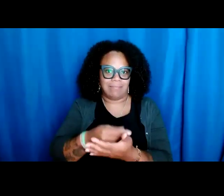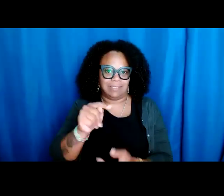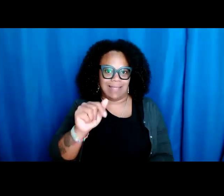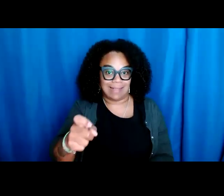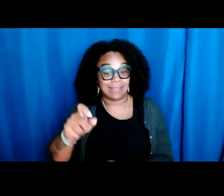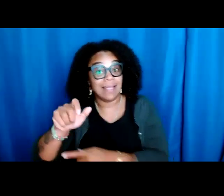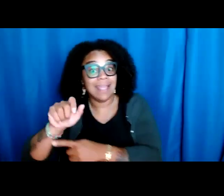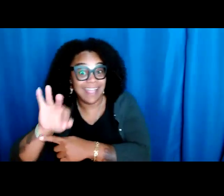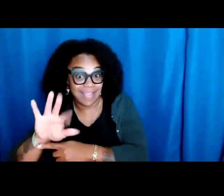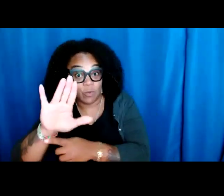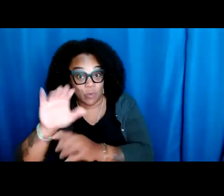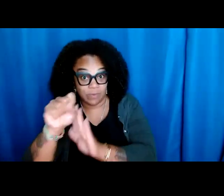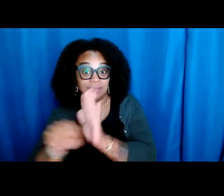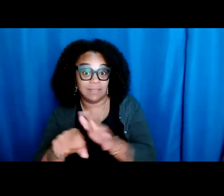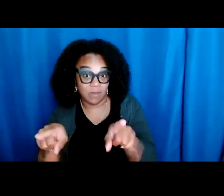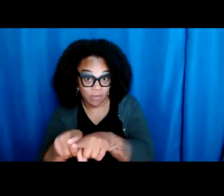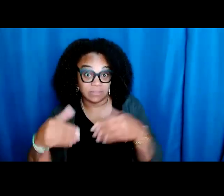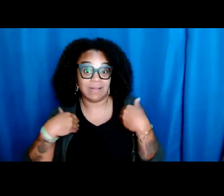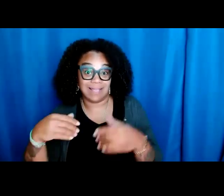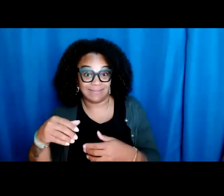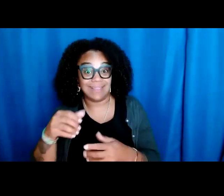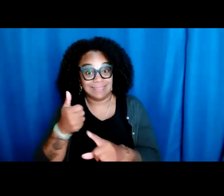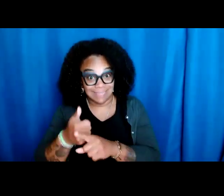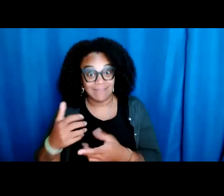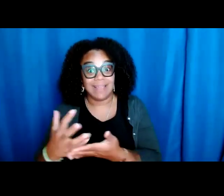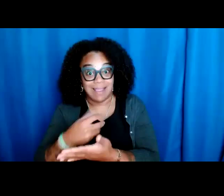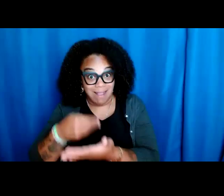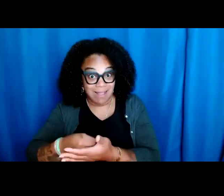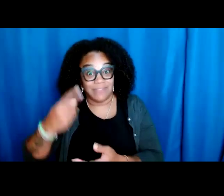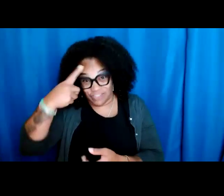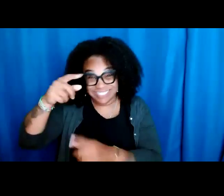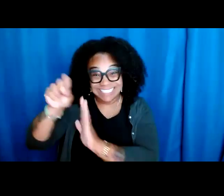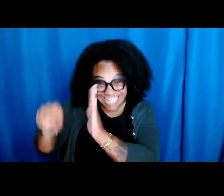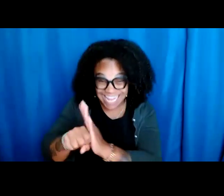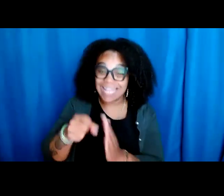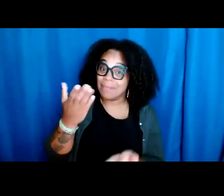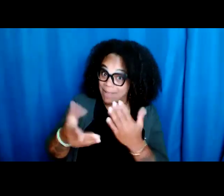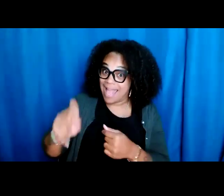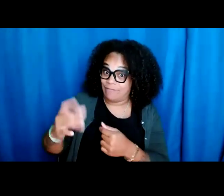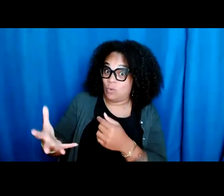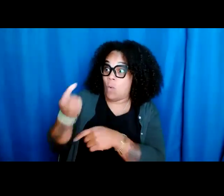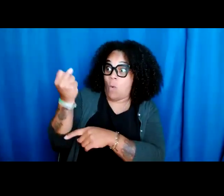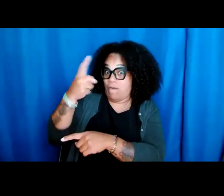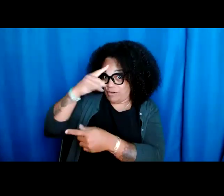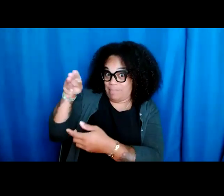you may have to make Estimated Tax Payments for your State income tax. Estimated Tax